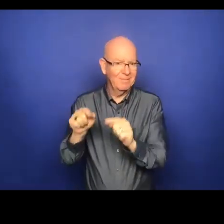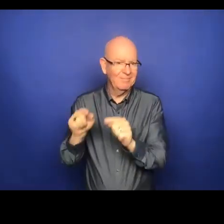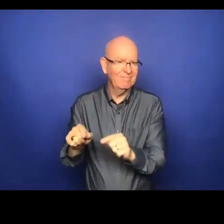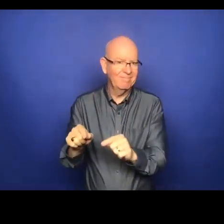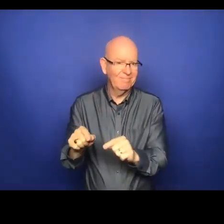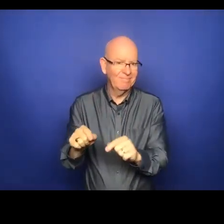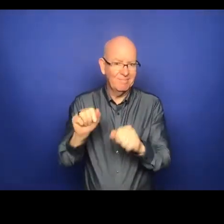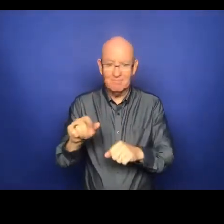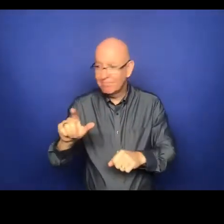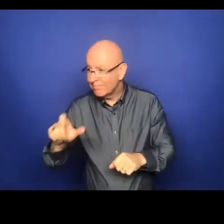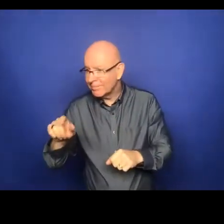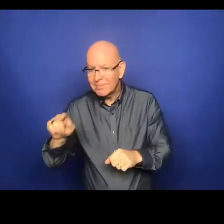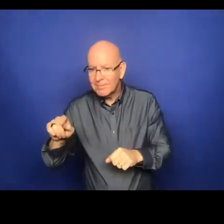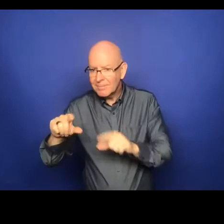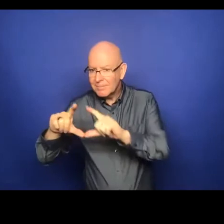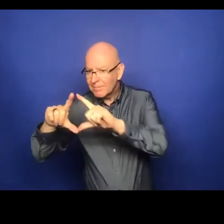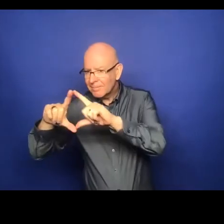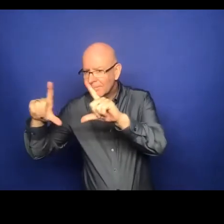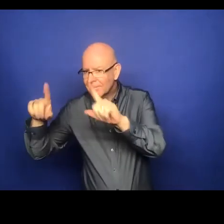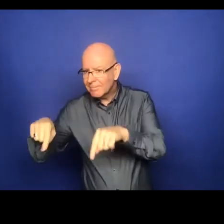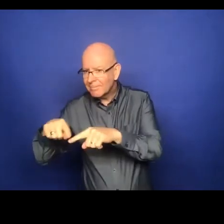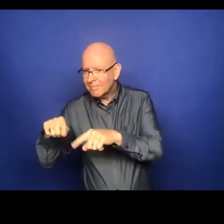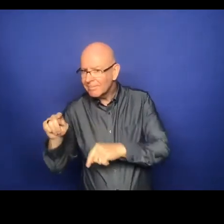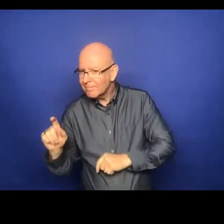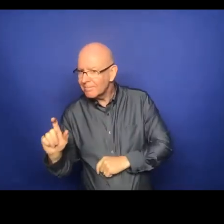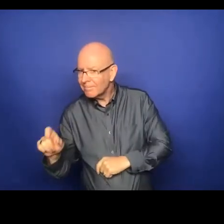screen, or using the link that is being posted in the chat